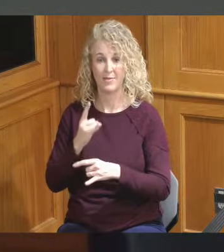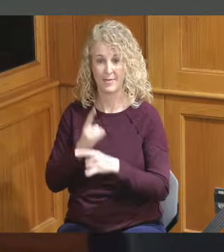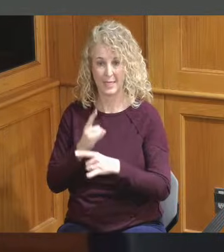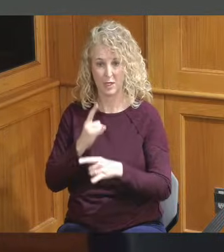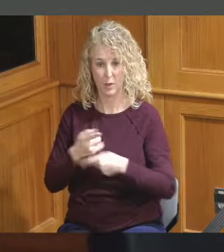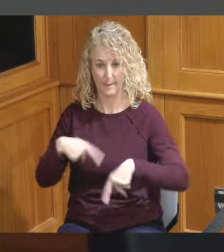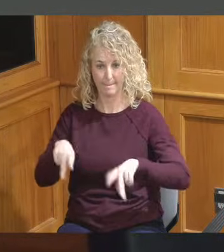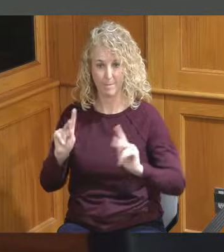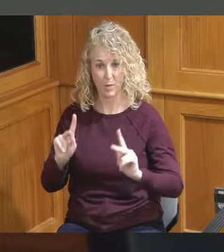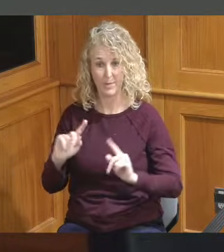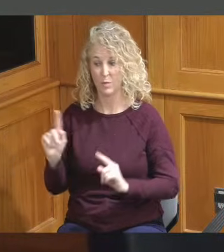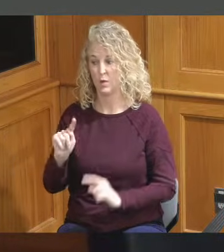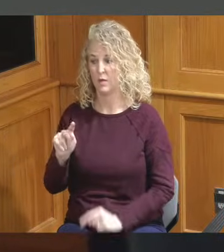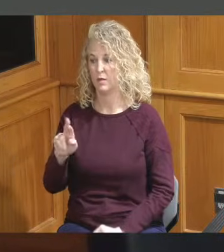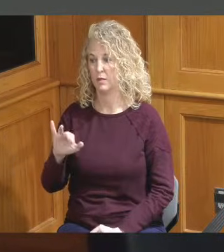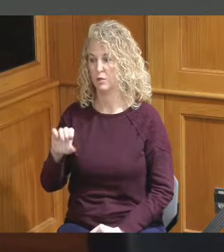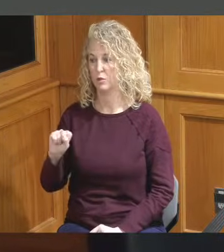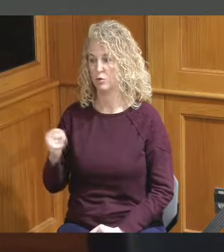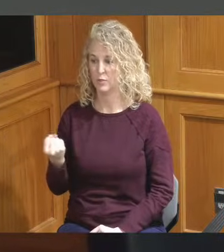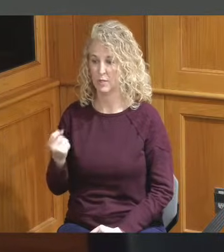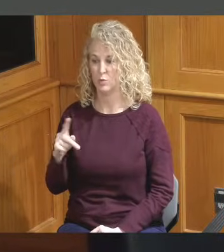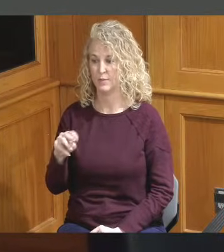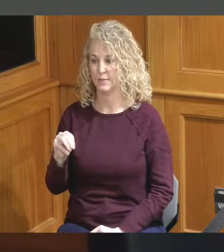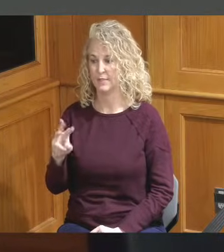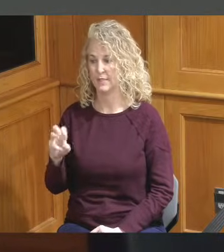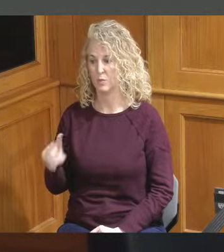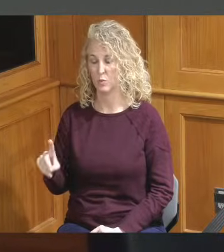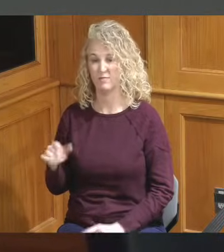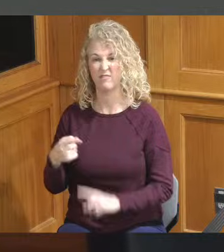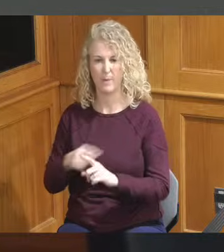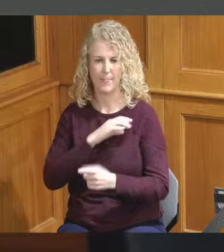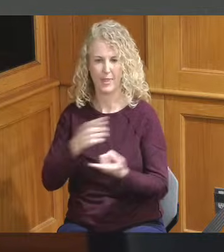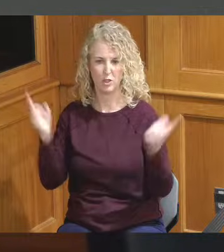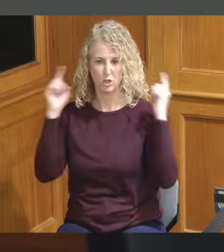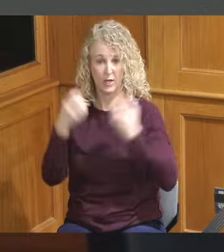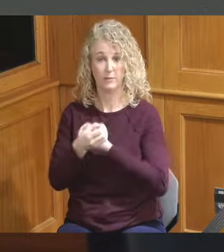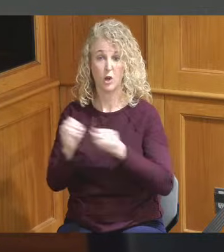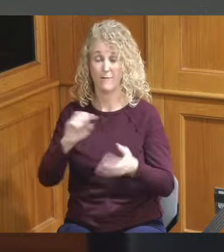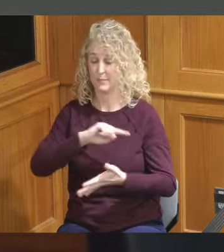this is for trios in Kenwood and that is through the Sheriff's office and that is your consent